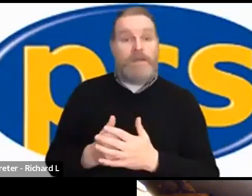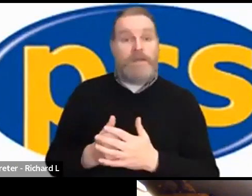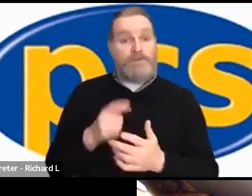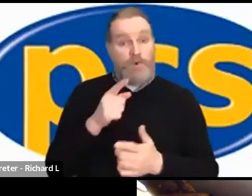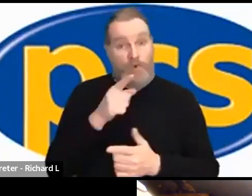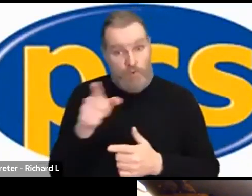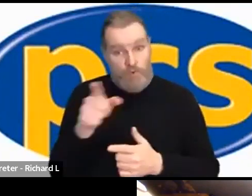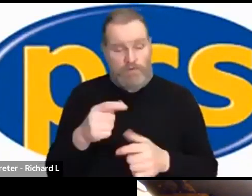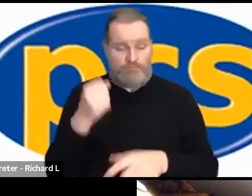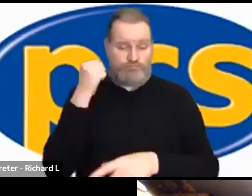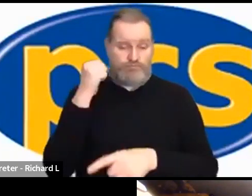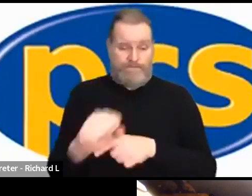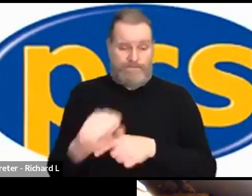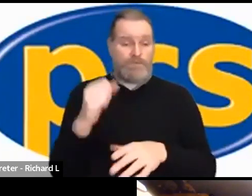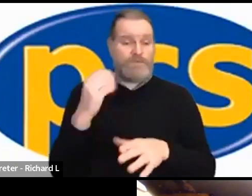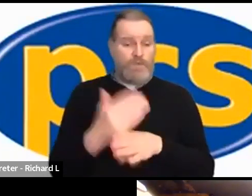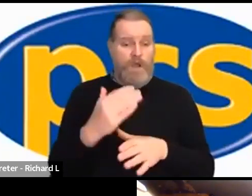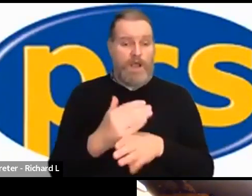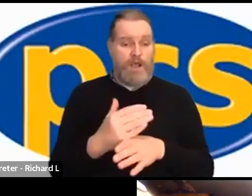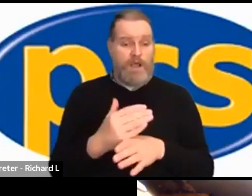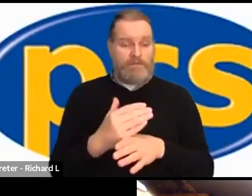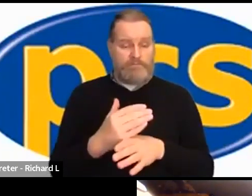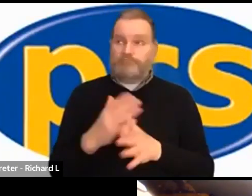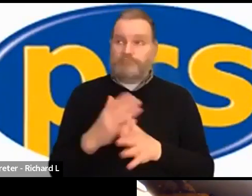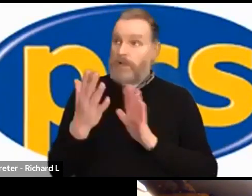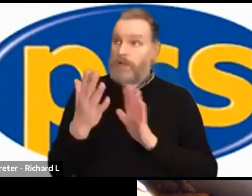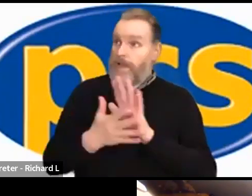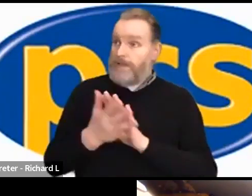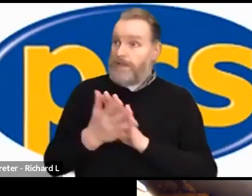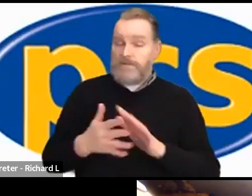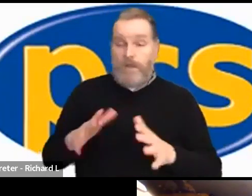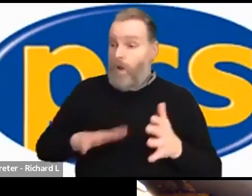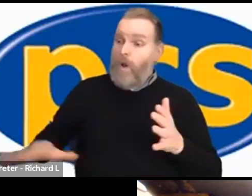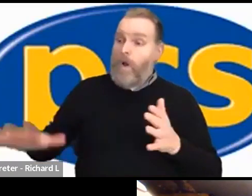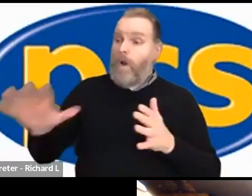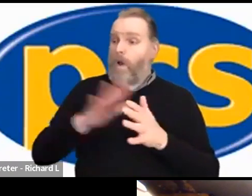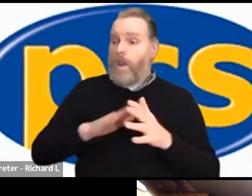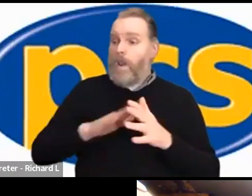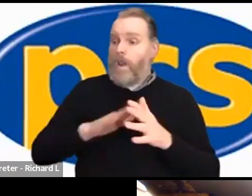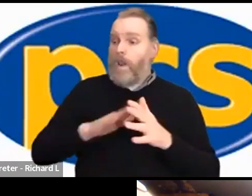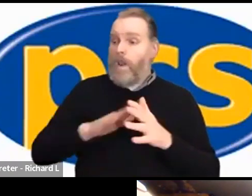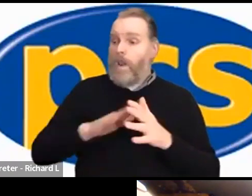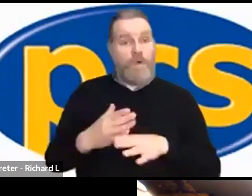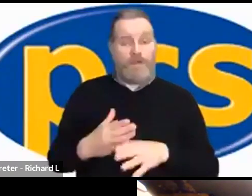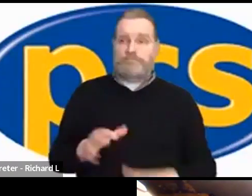will also help the union p the Union negotiate better terms and conditions over a period of time. France, so so I hope people can see from